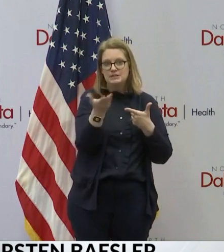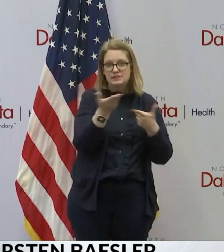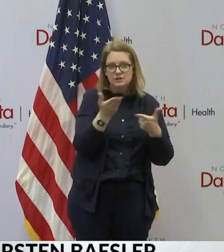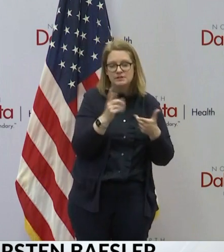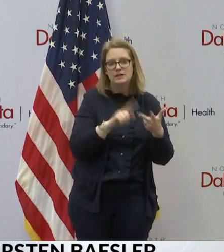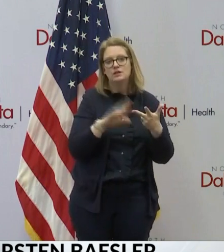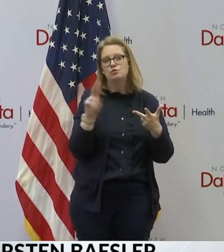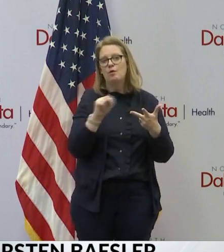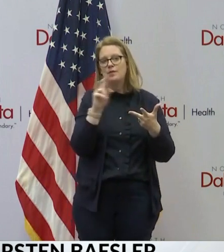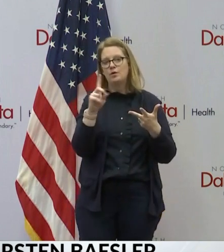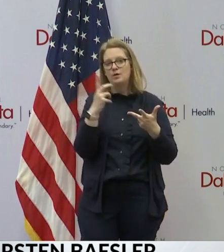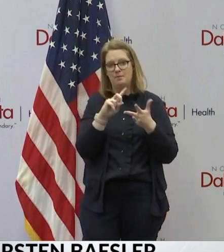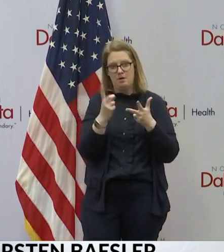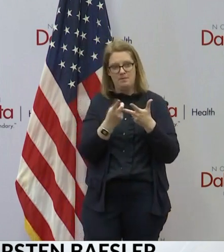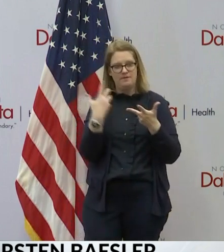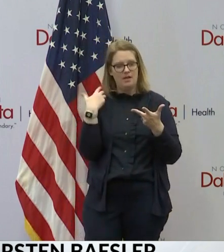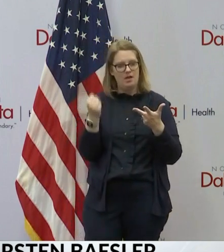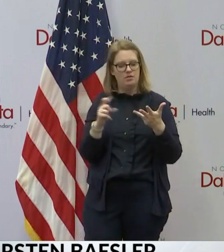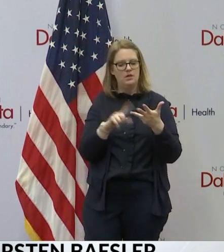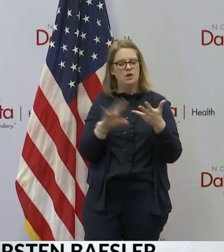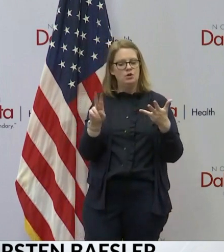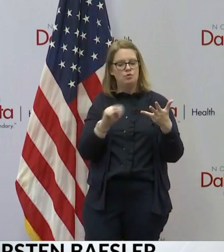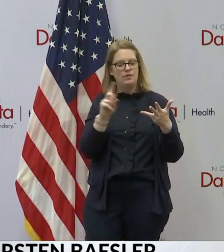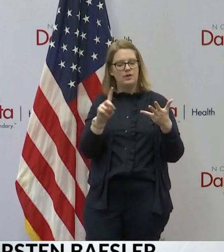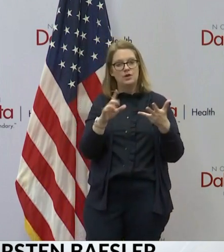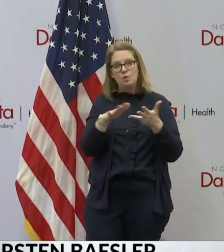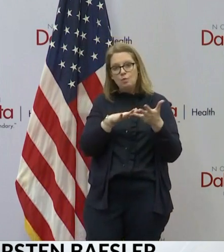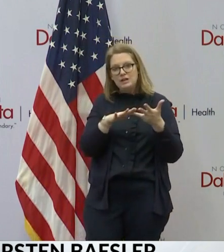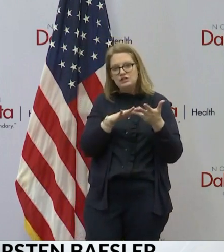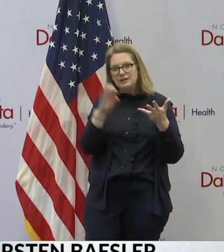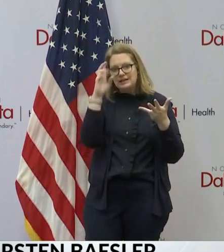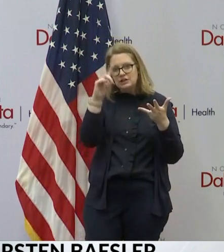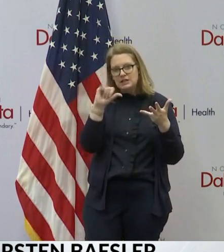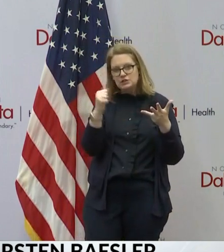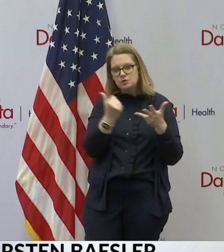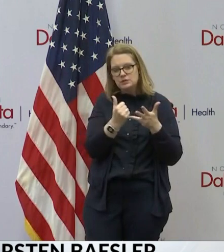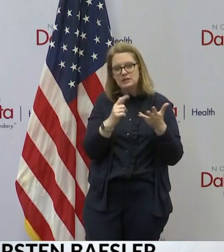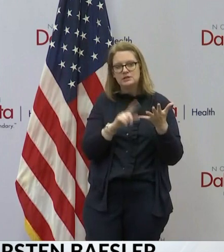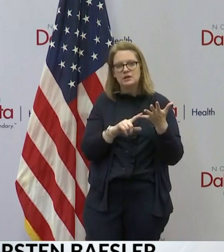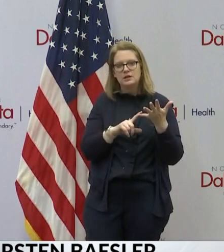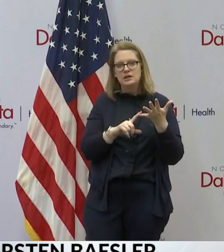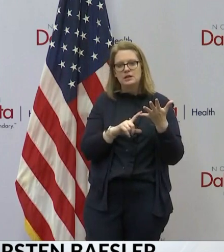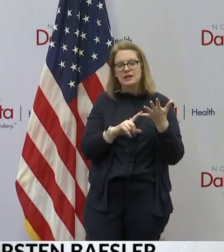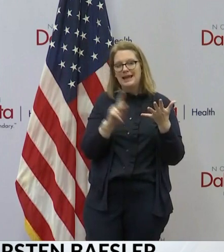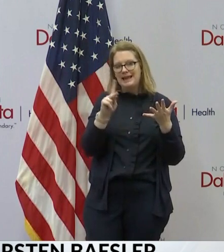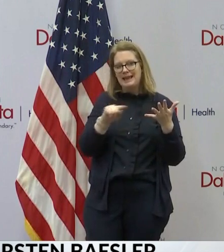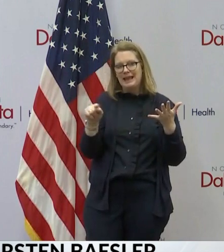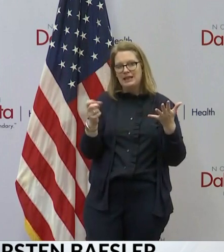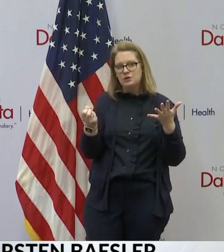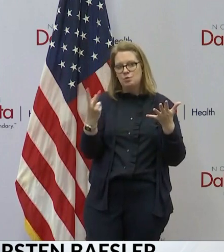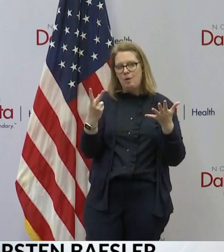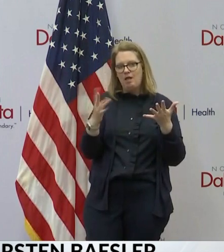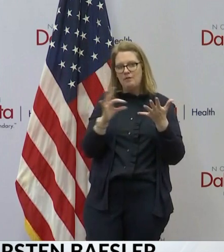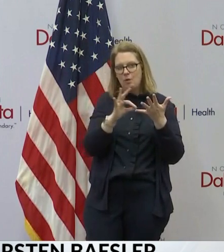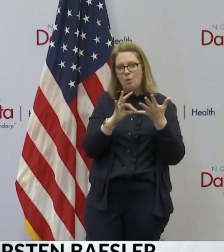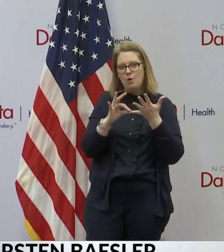GUIDELINES AND THAT INCLUDED THE GOVERNOR'S OFFICE, THE DEPARTMENT OF EMERGENCY SERVICES, OF COURSE, THE NORTH DAKOTA DEPARTMENT OF